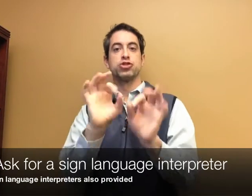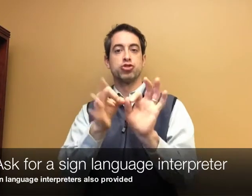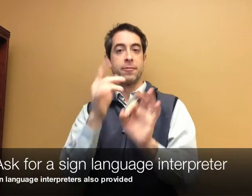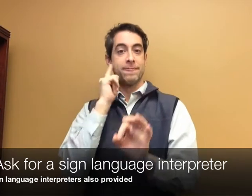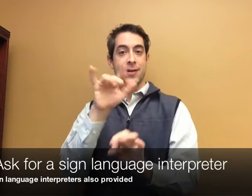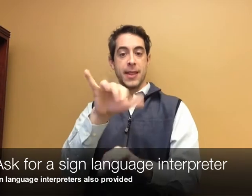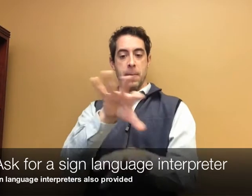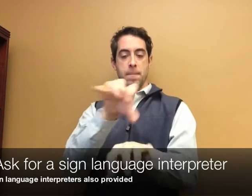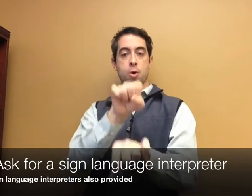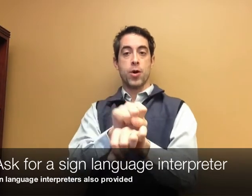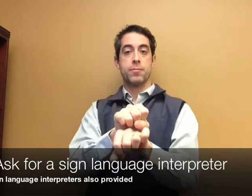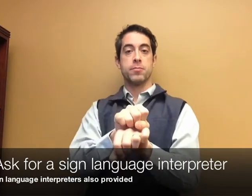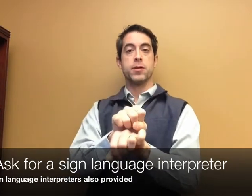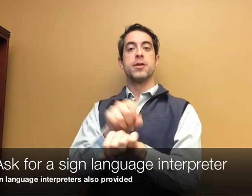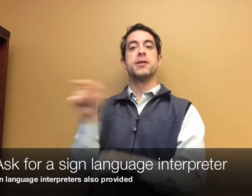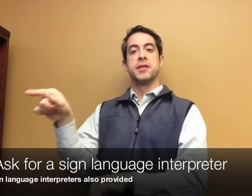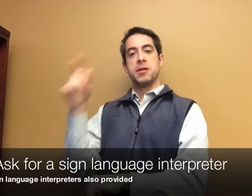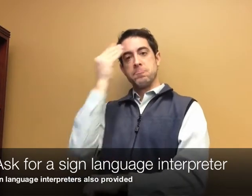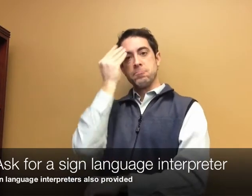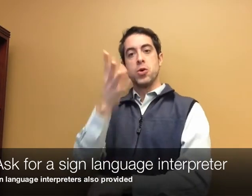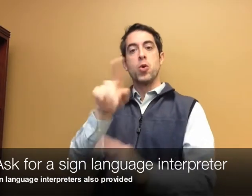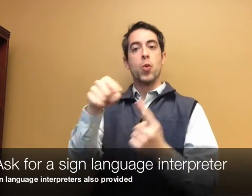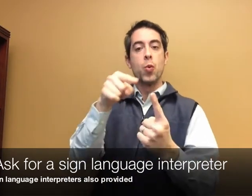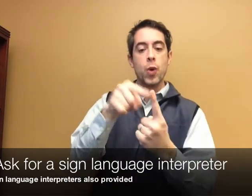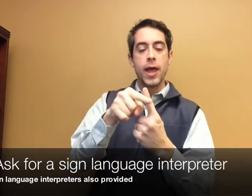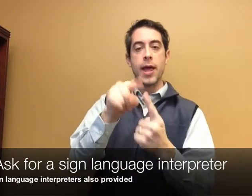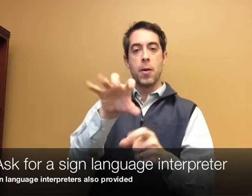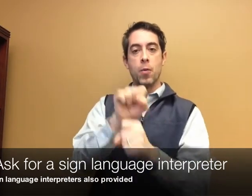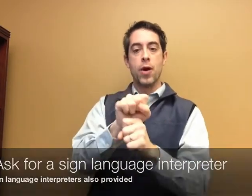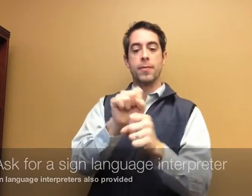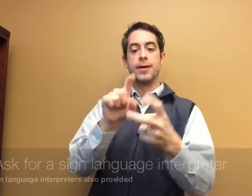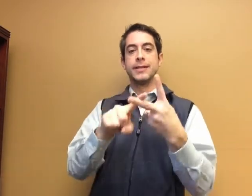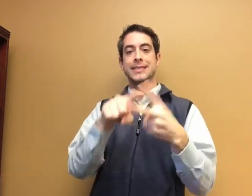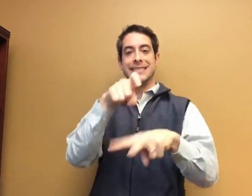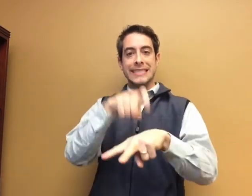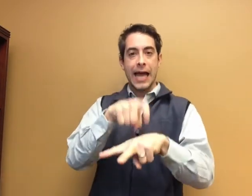a sign language interpreter. 2-1-1 will let you know when